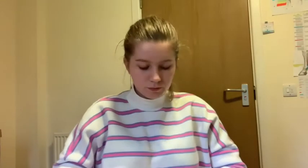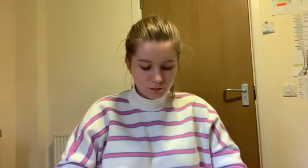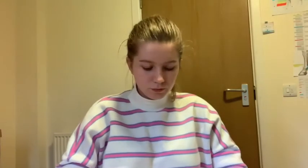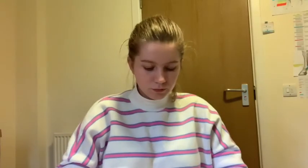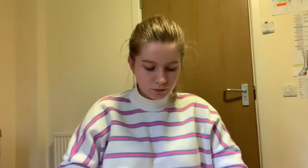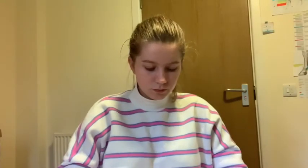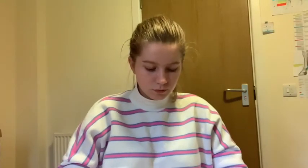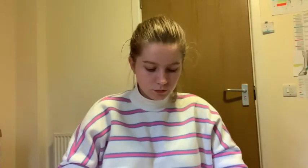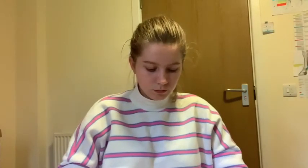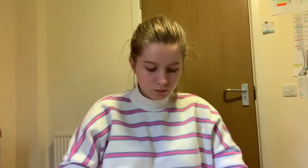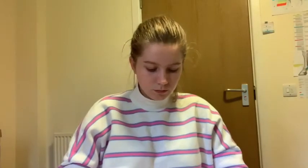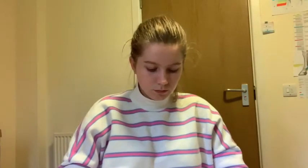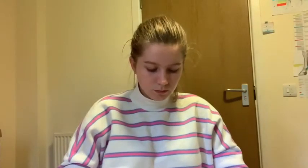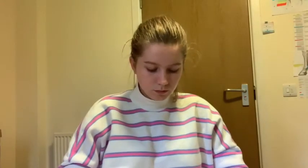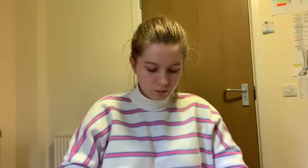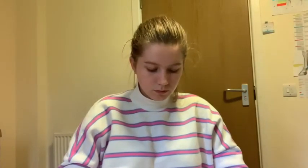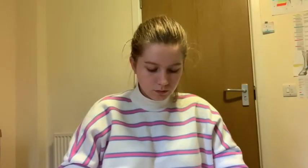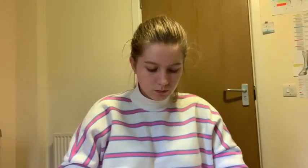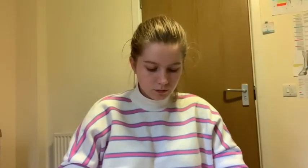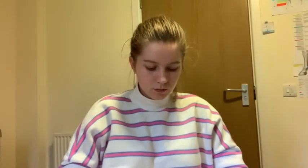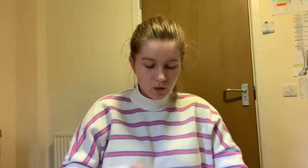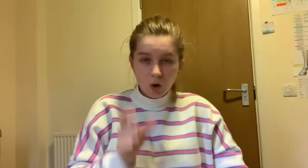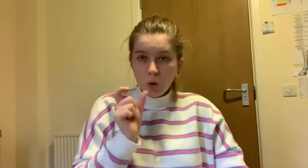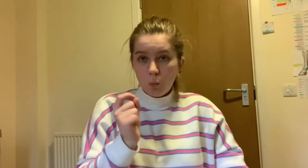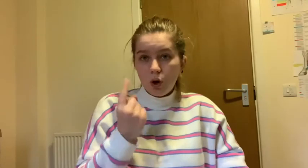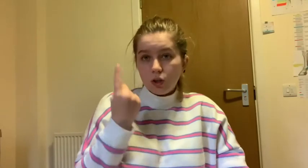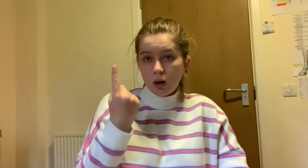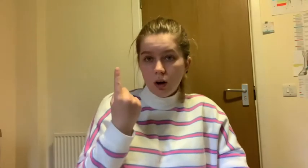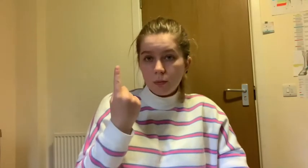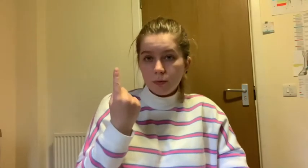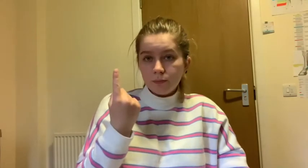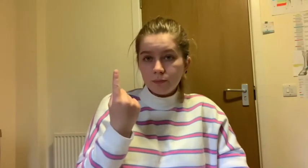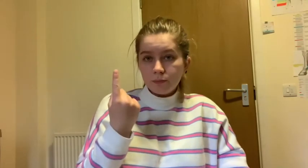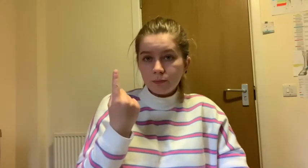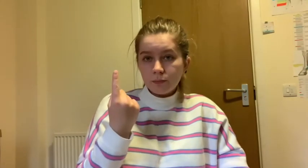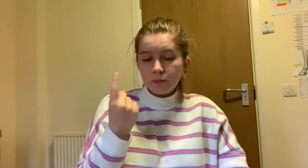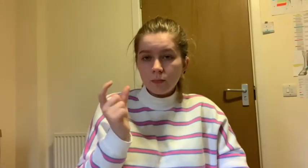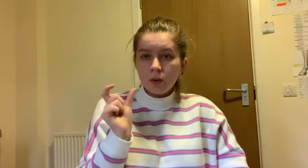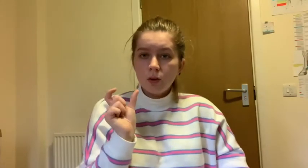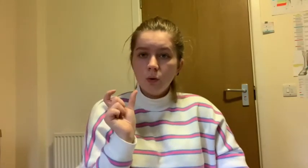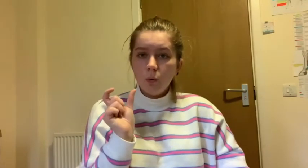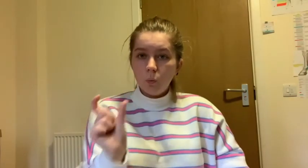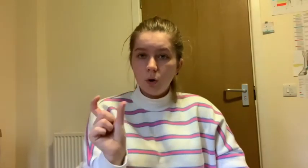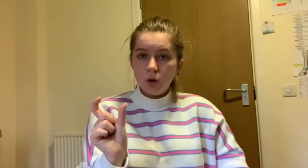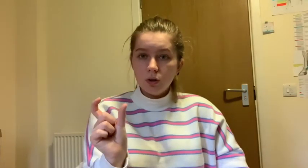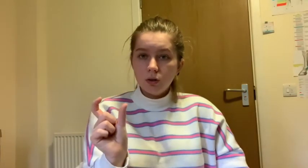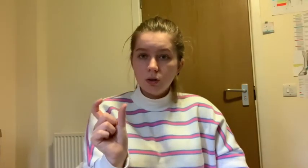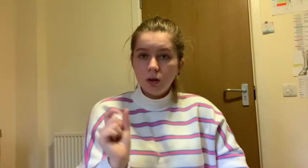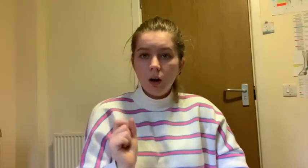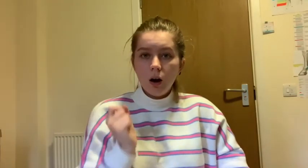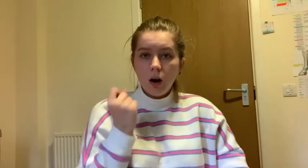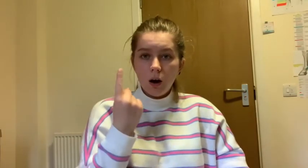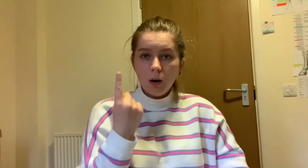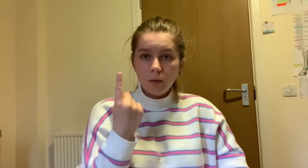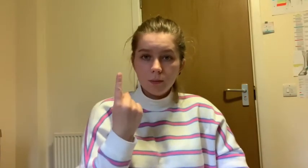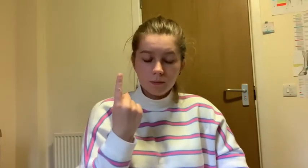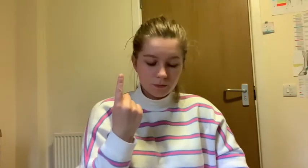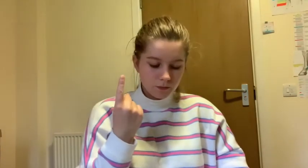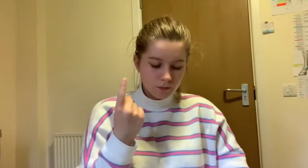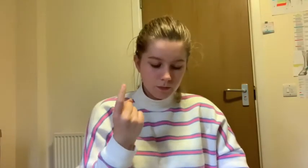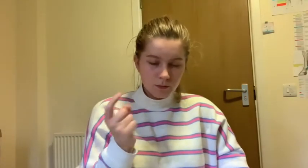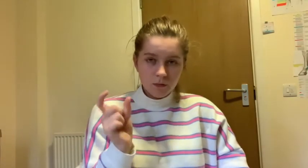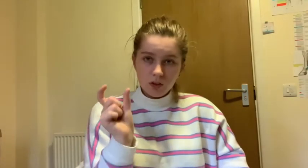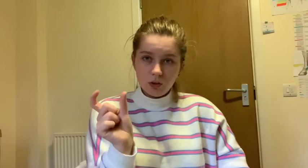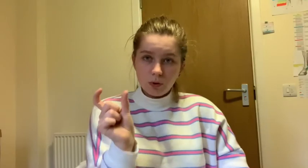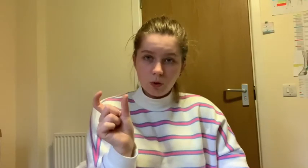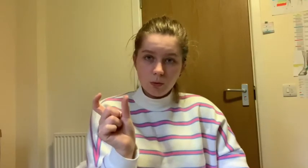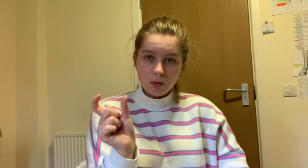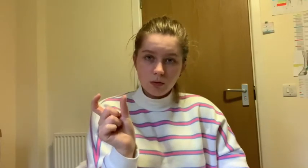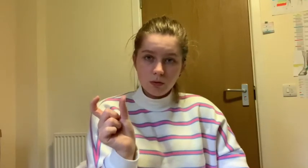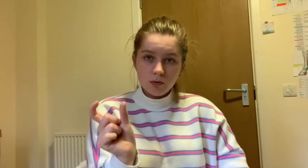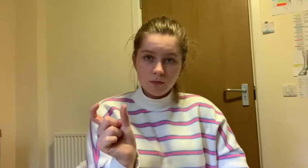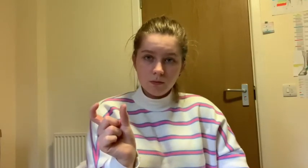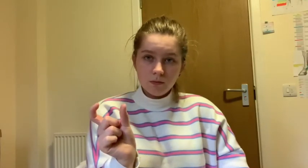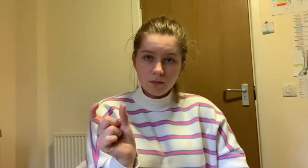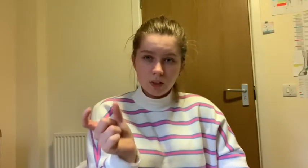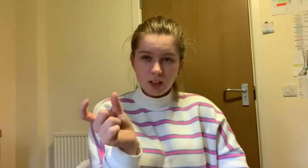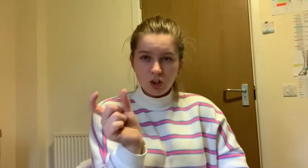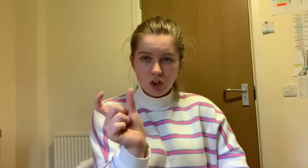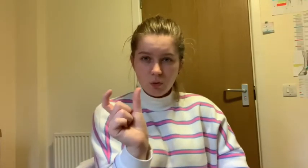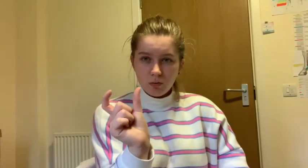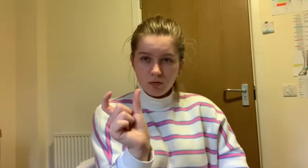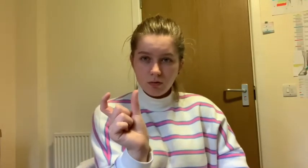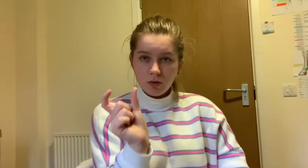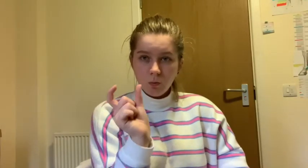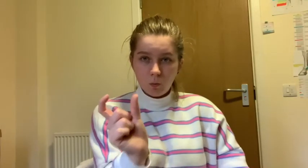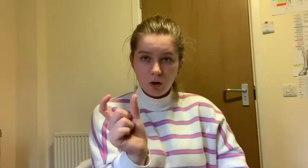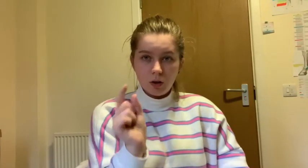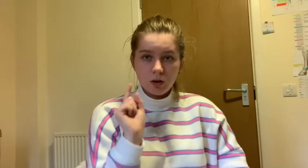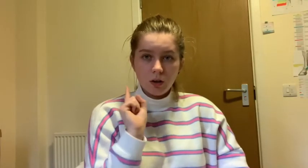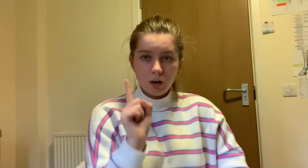"Word up" x2 So you do a cup, it's like a U. "Word up"